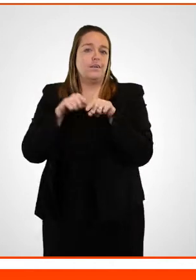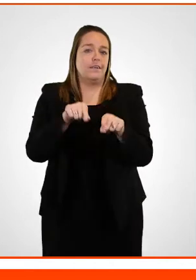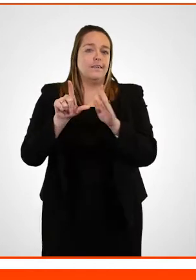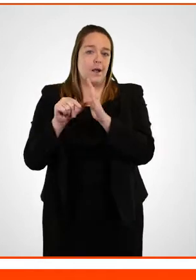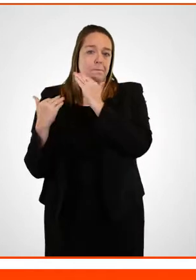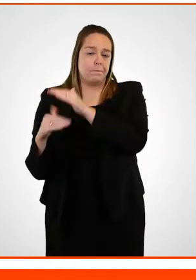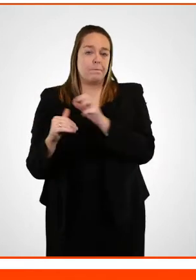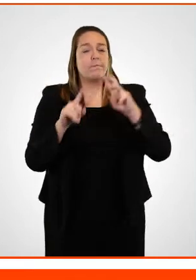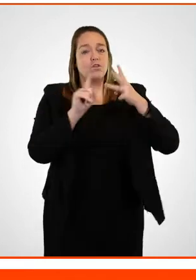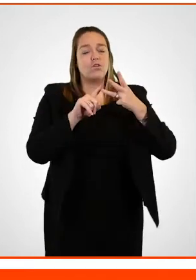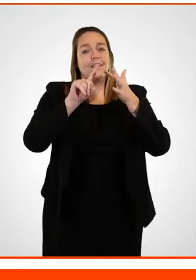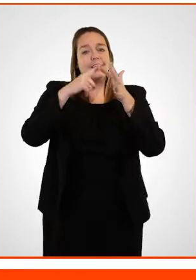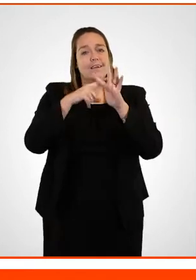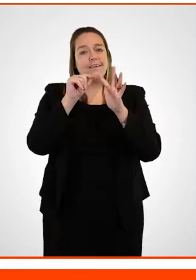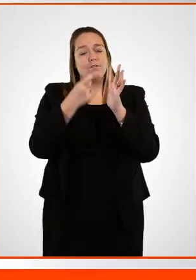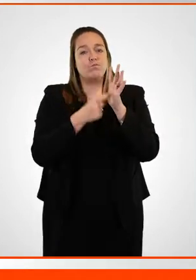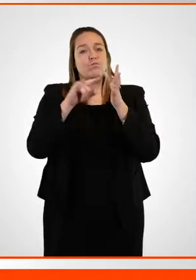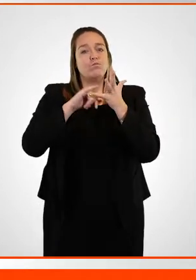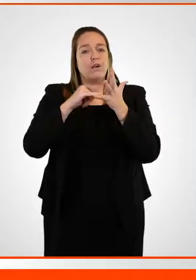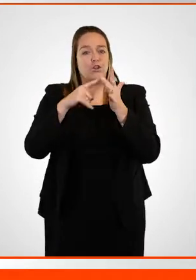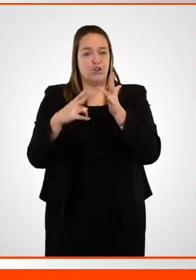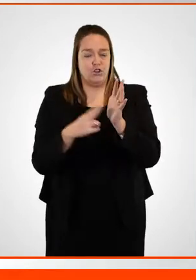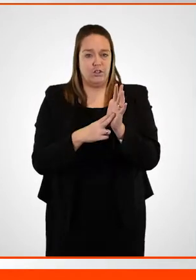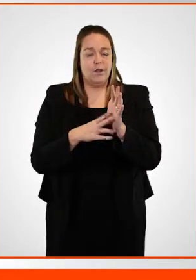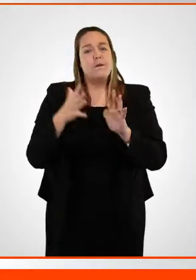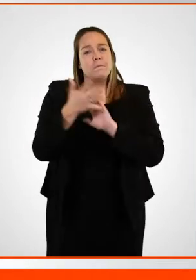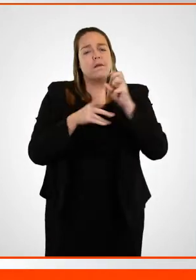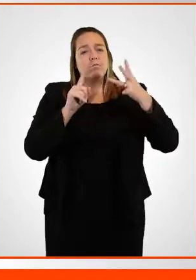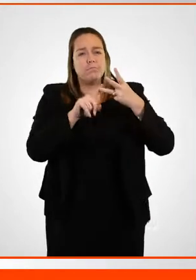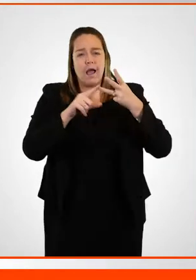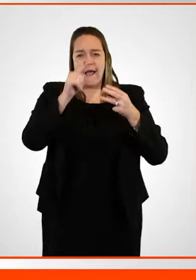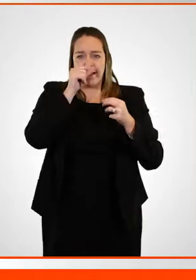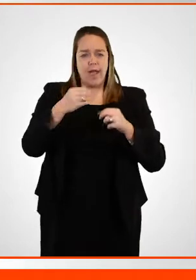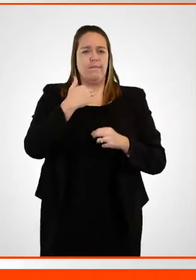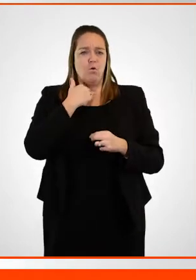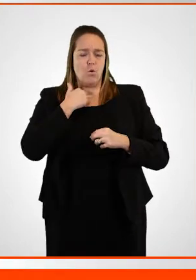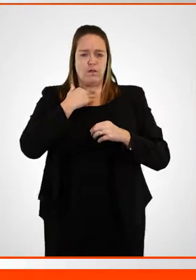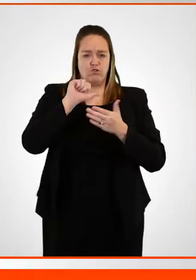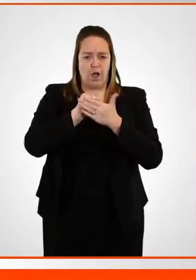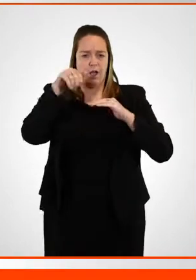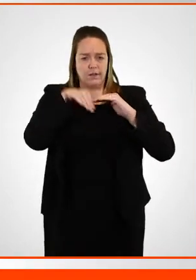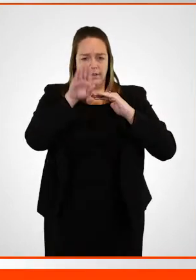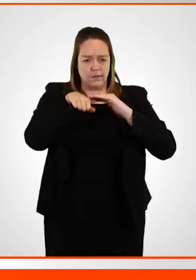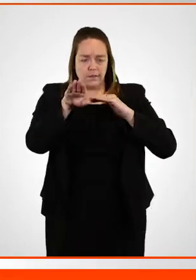And the third is expression - the ability to modulate your voice,